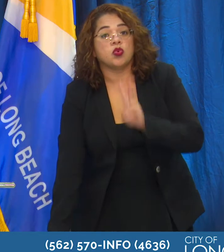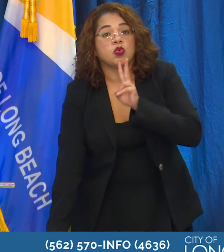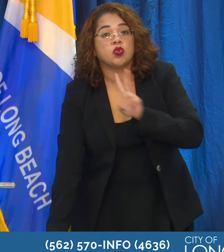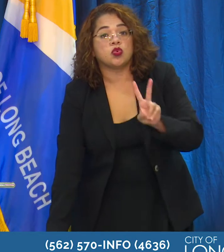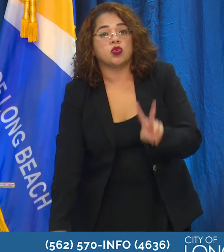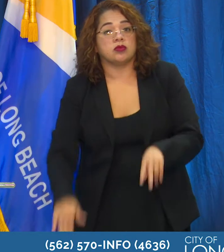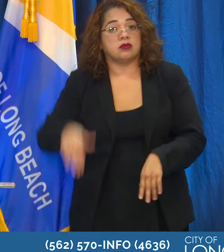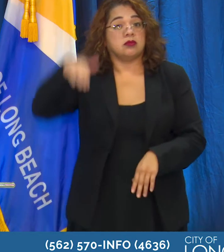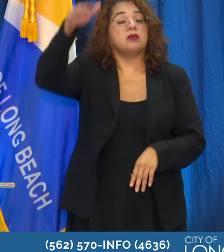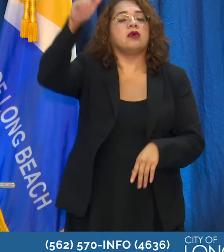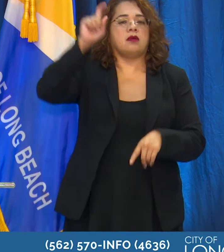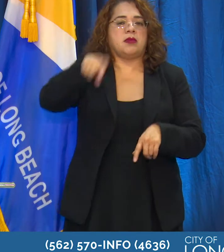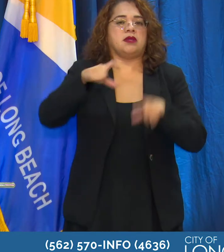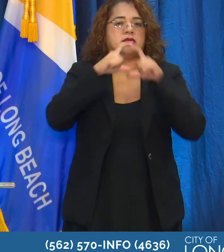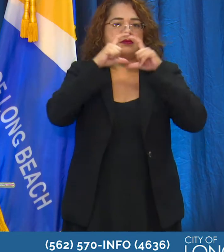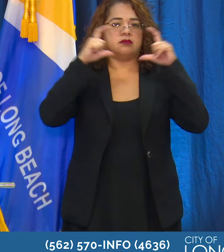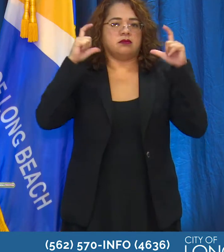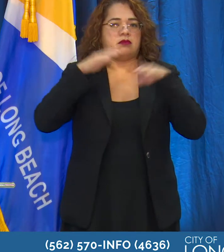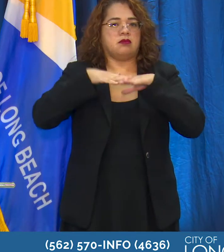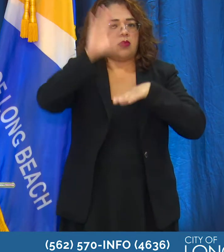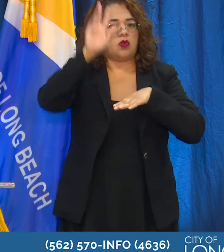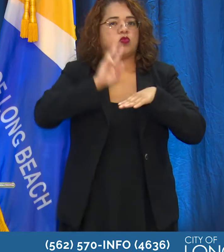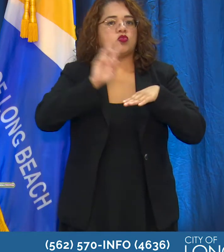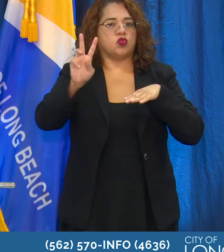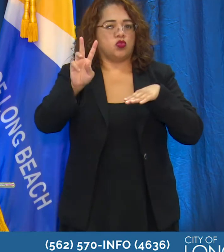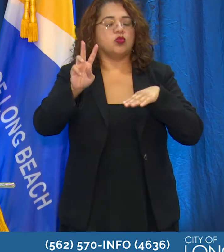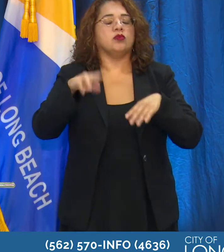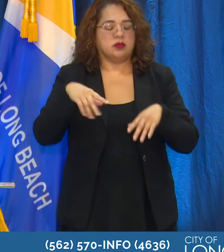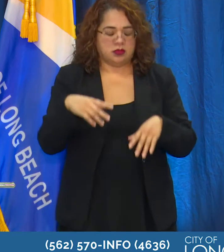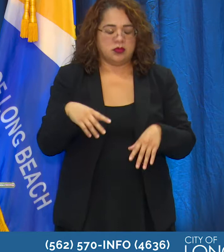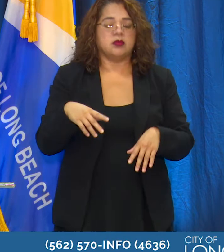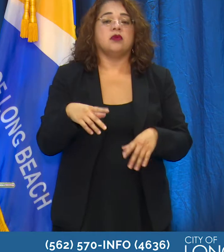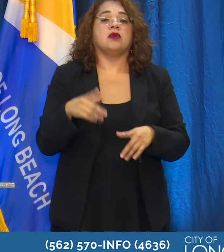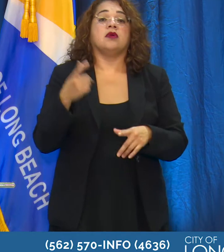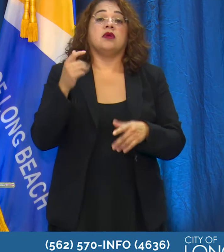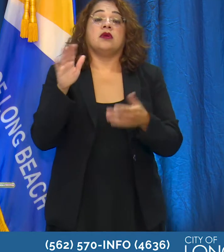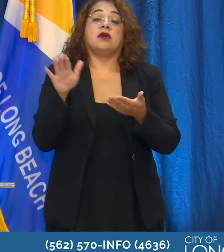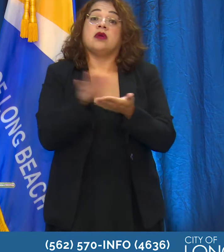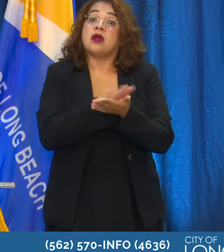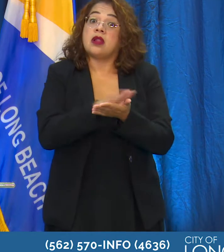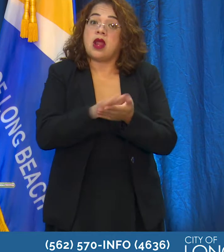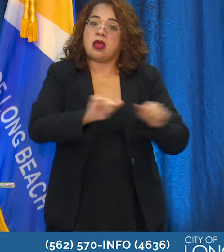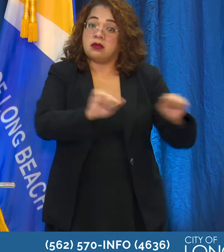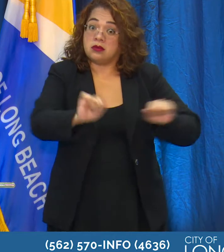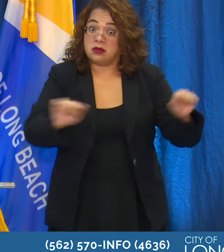Cleaning and disinfecting practices will be conducted at each center.